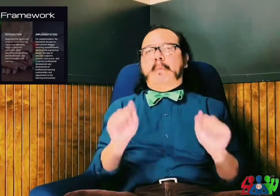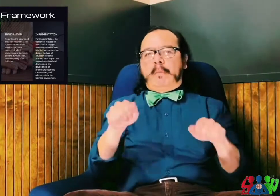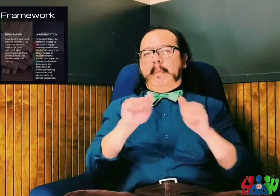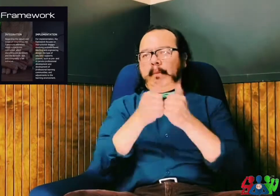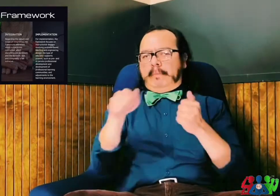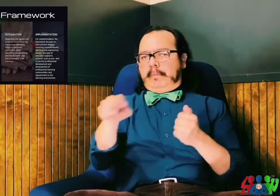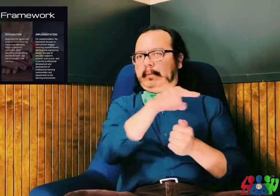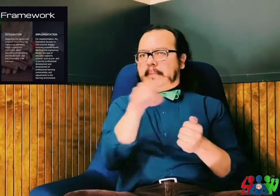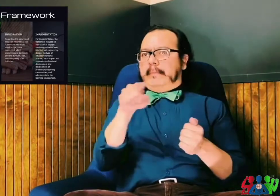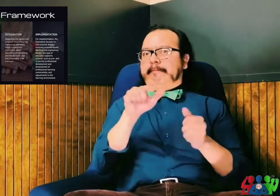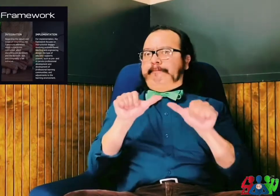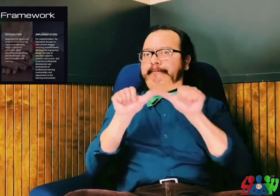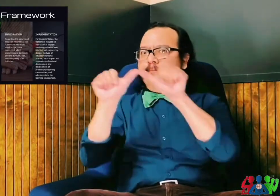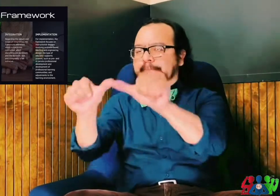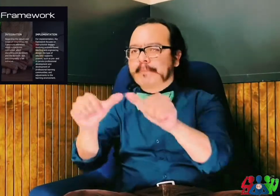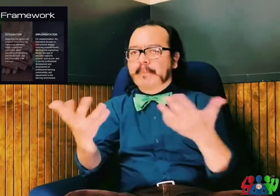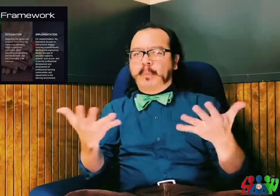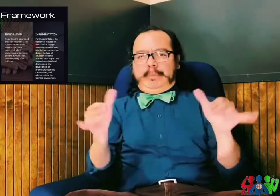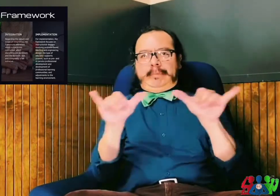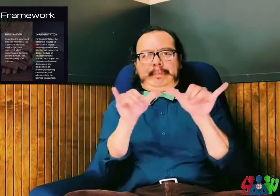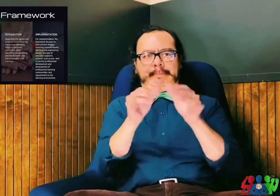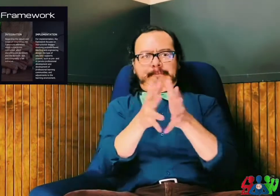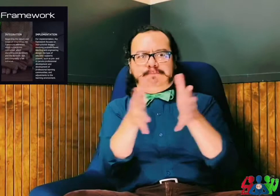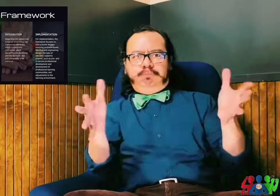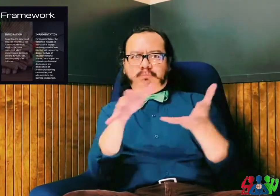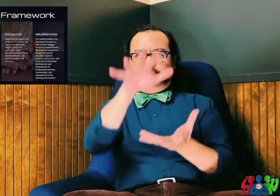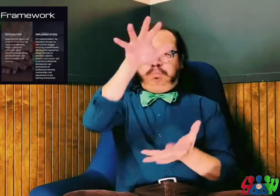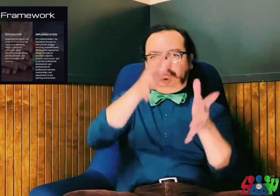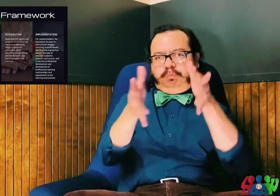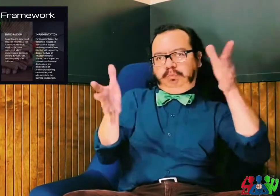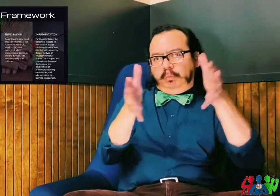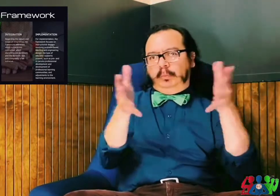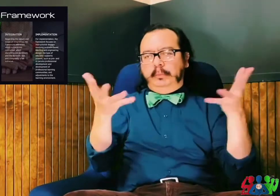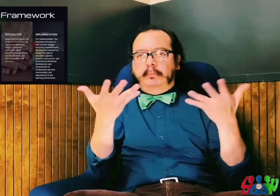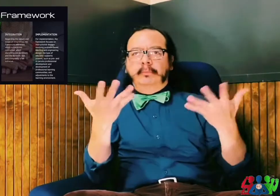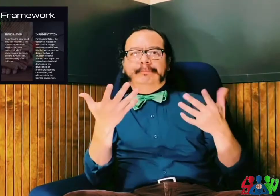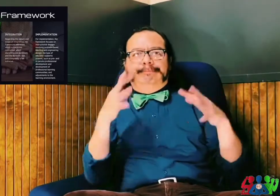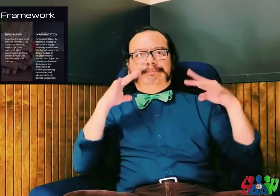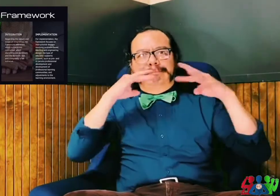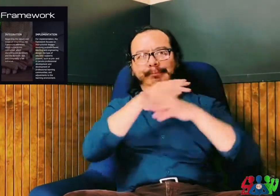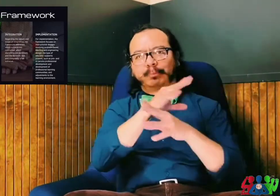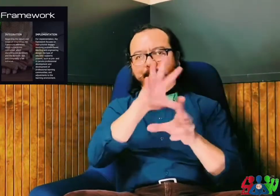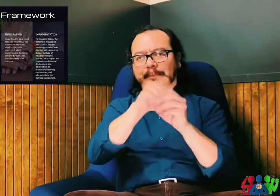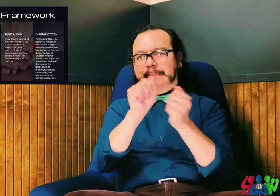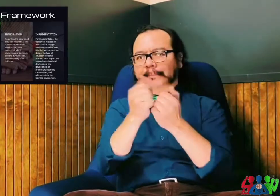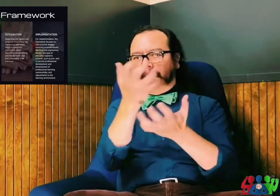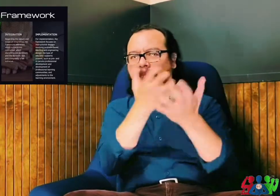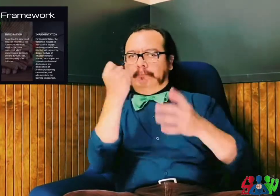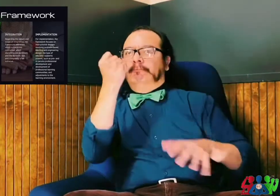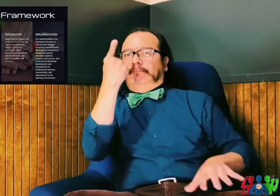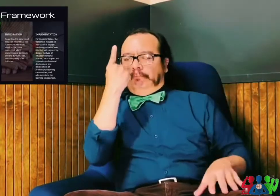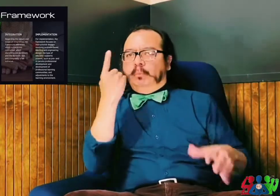and the duration, size, and complexity of an initiative.